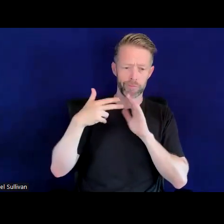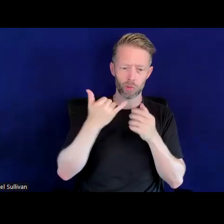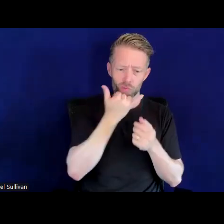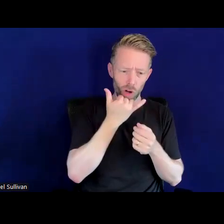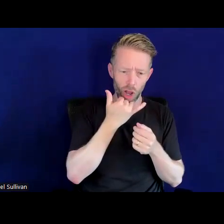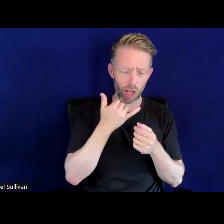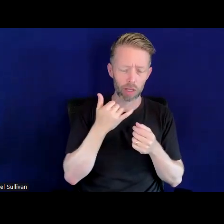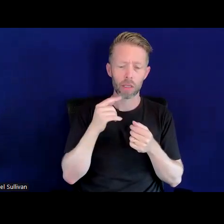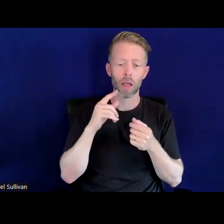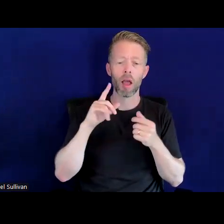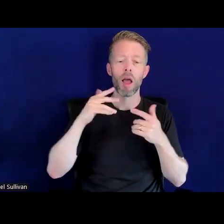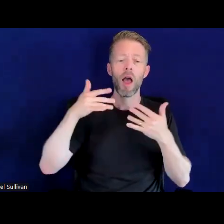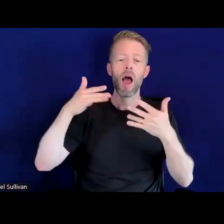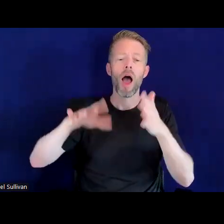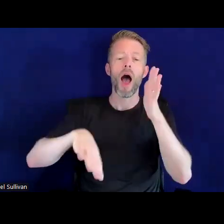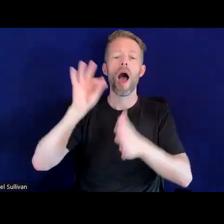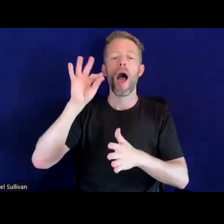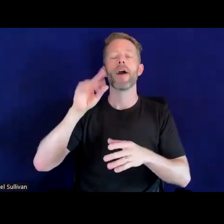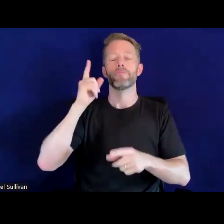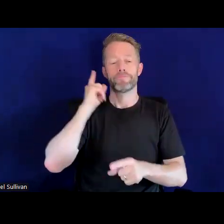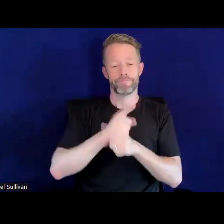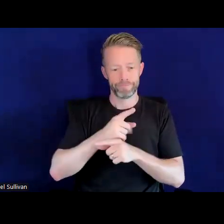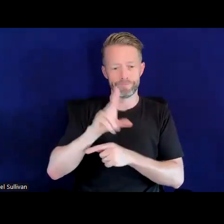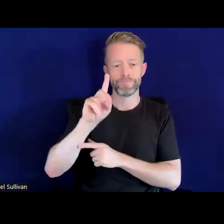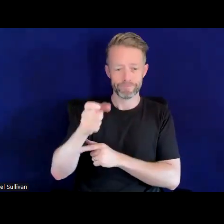correctly. So for me, that was